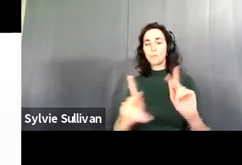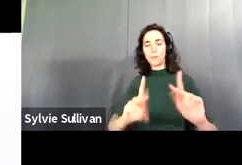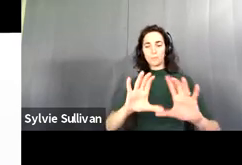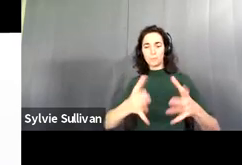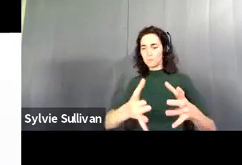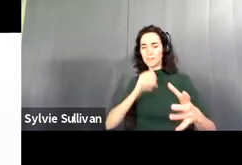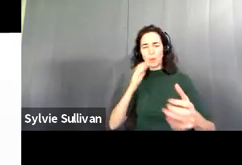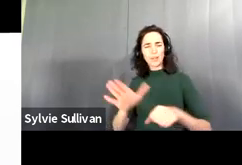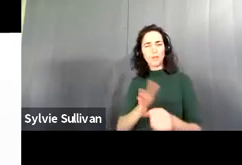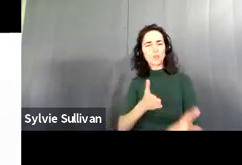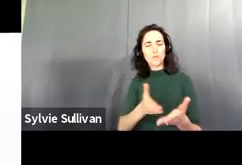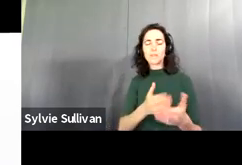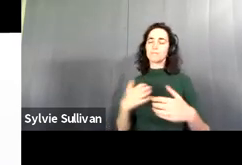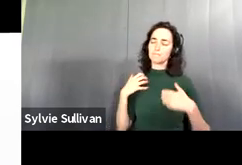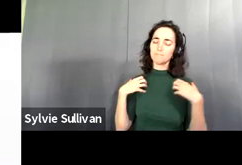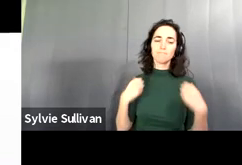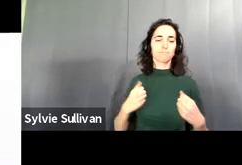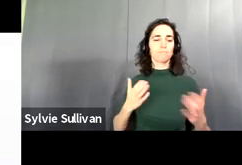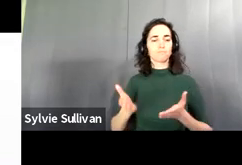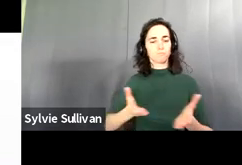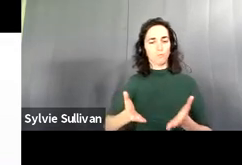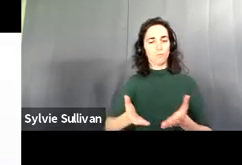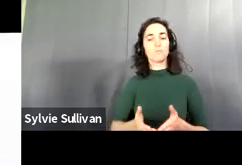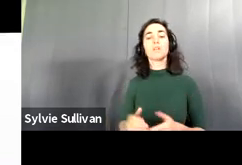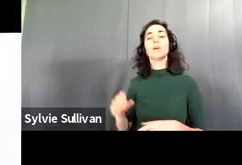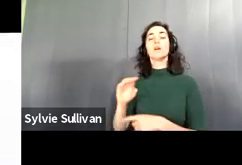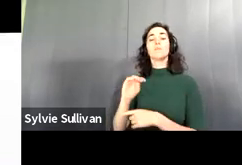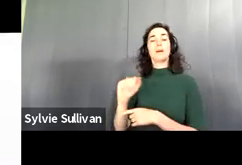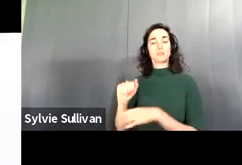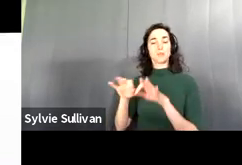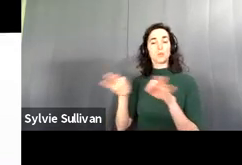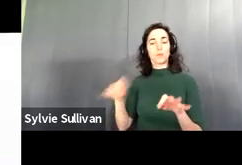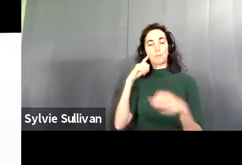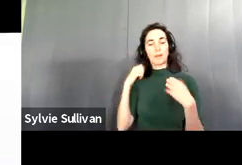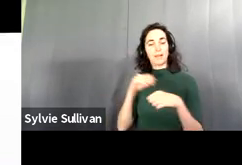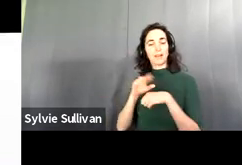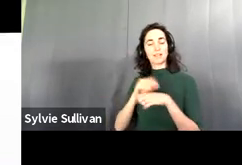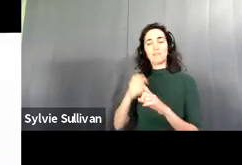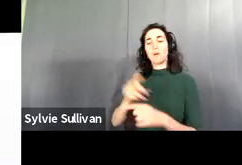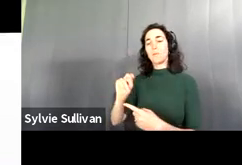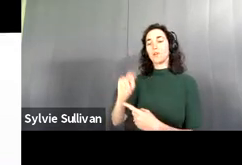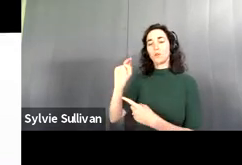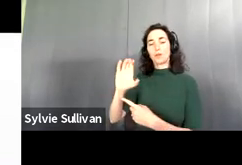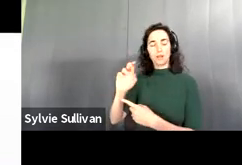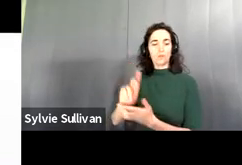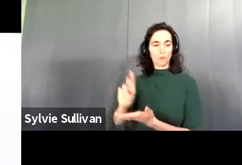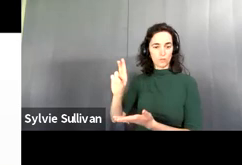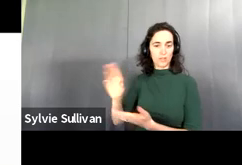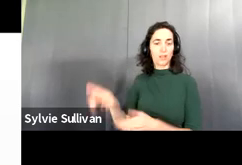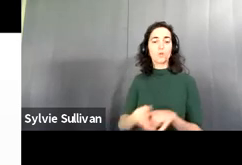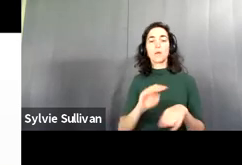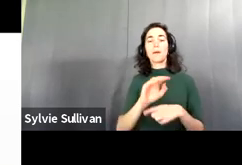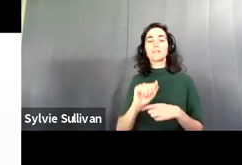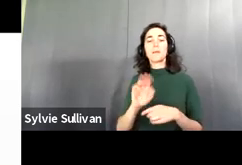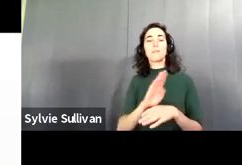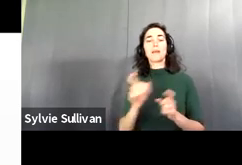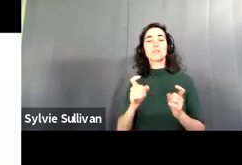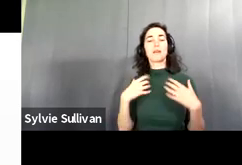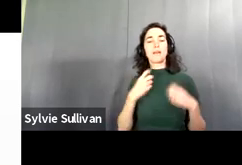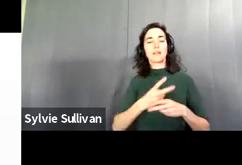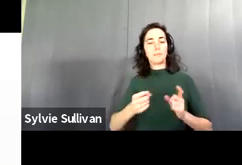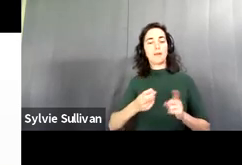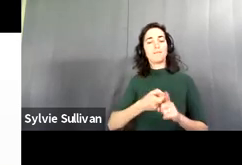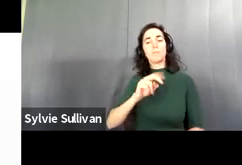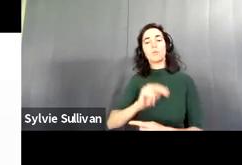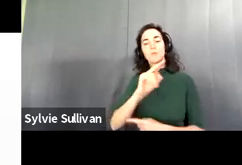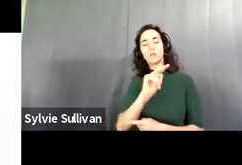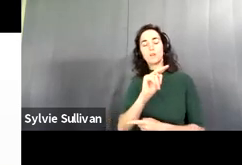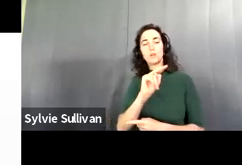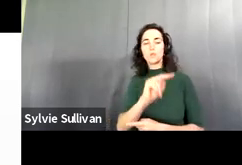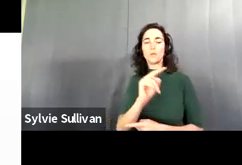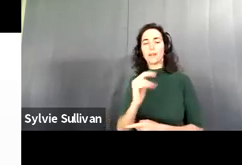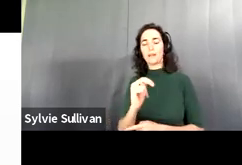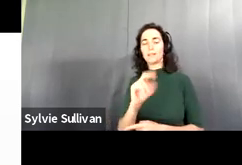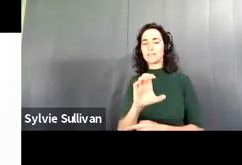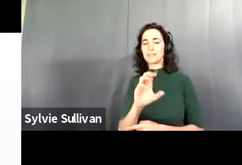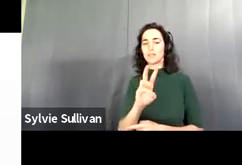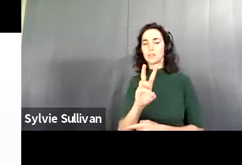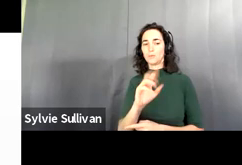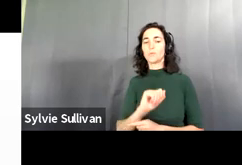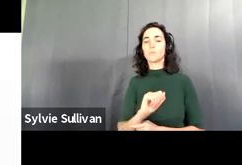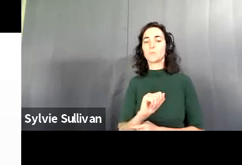Alicia earned her master's in mental health counseling from North Carolina Central University, and Masters in Business Administration Healthcare Management from University of North Carolina at Wilmington.